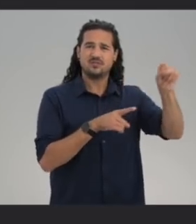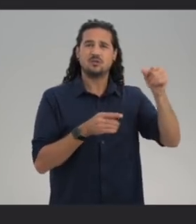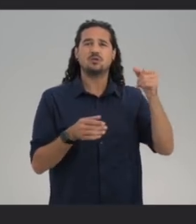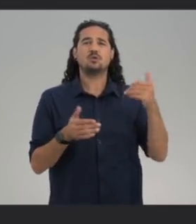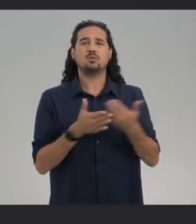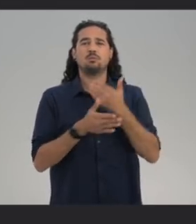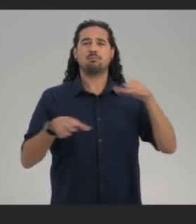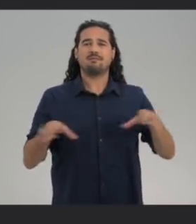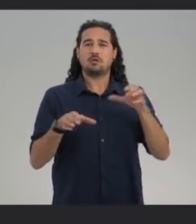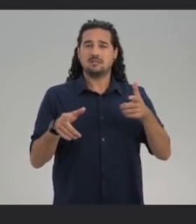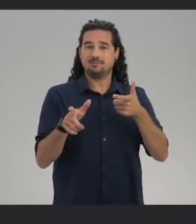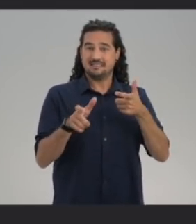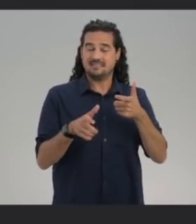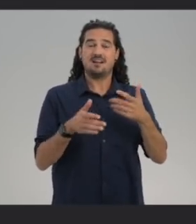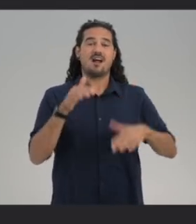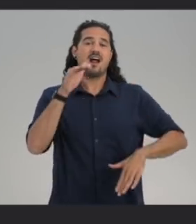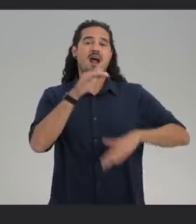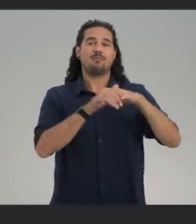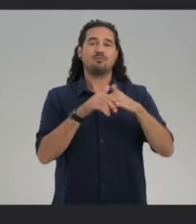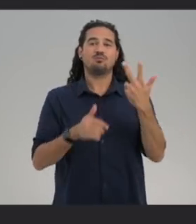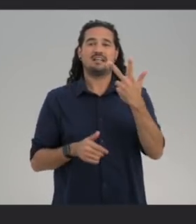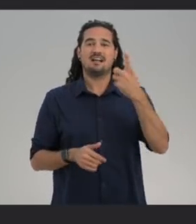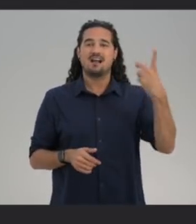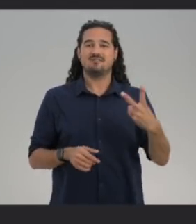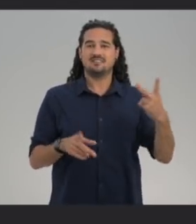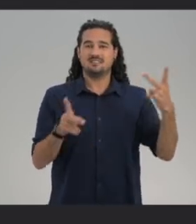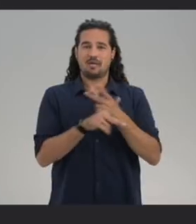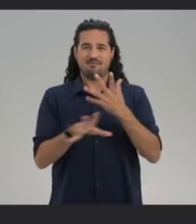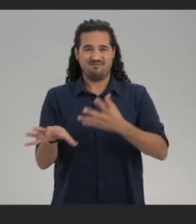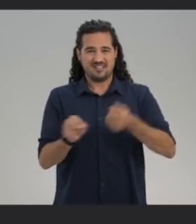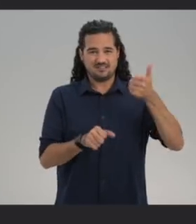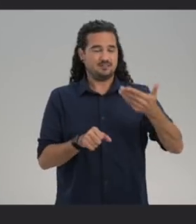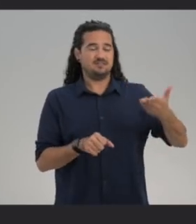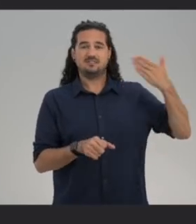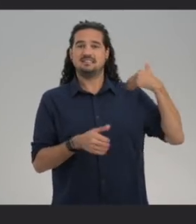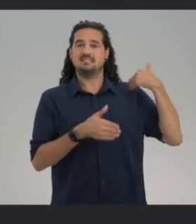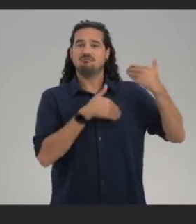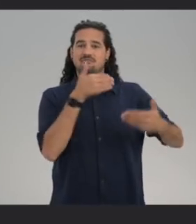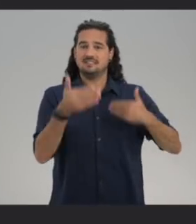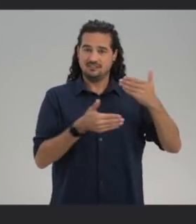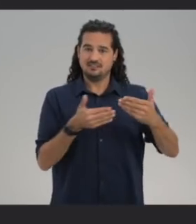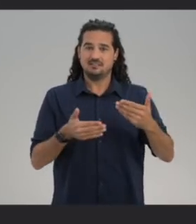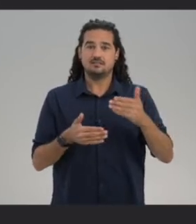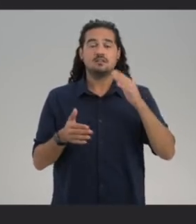that's up to three and a half times faster than the previous generation. So if you're editing family photos